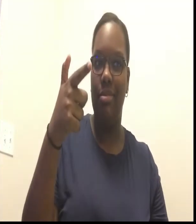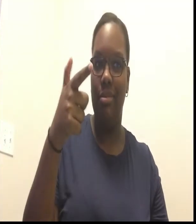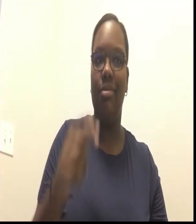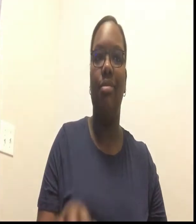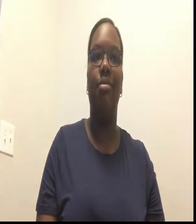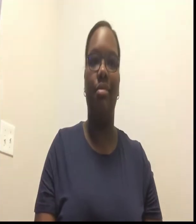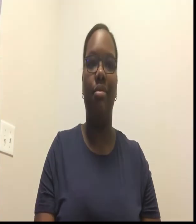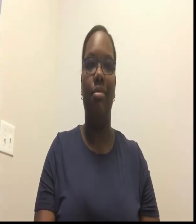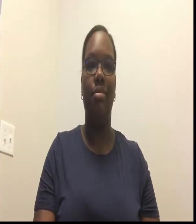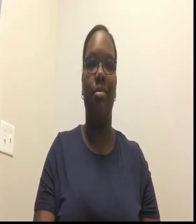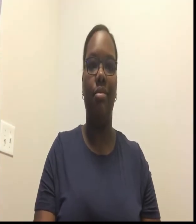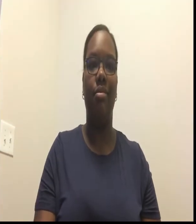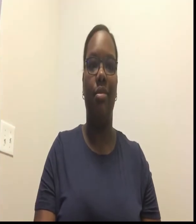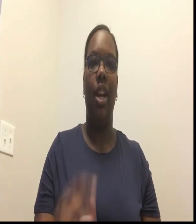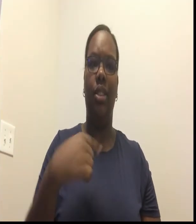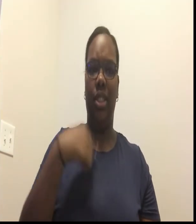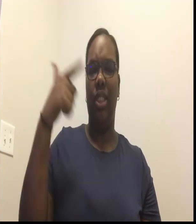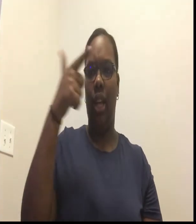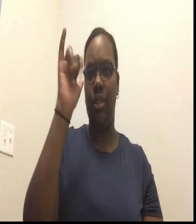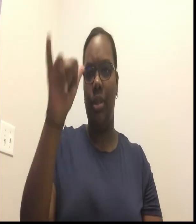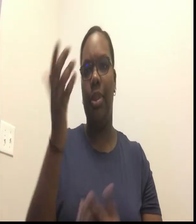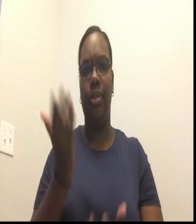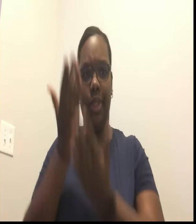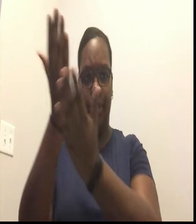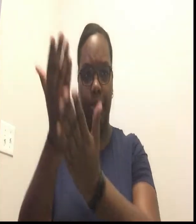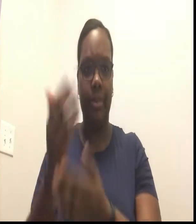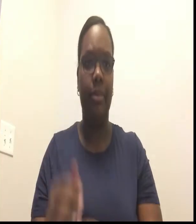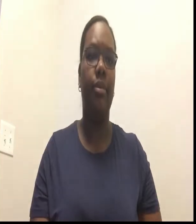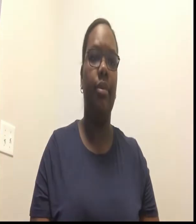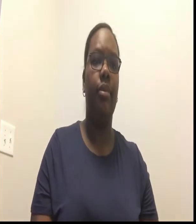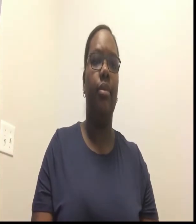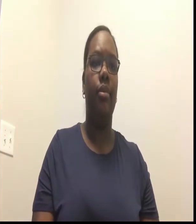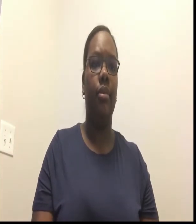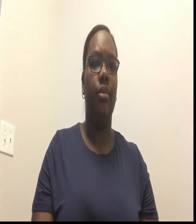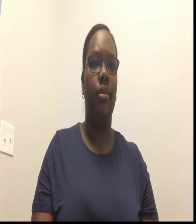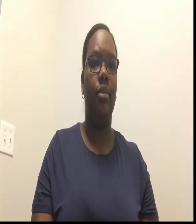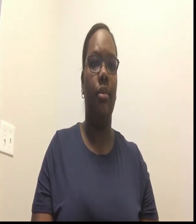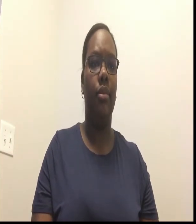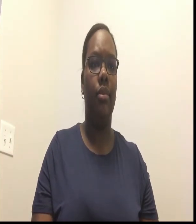is speaking, you do need a second ("I second that motion"),